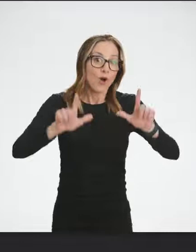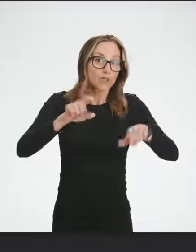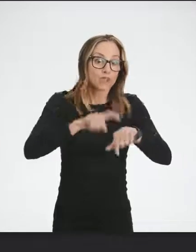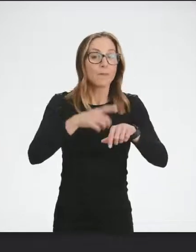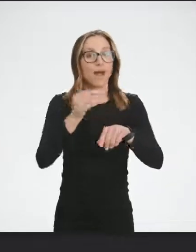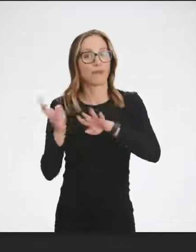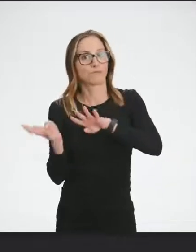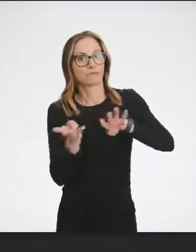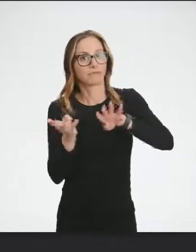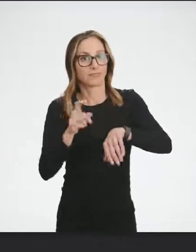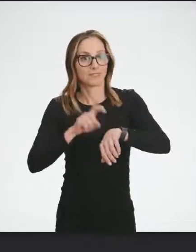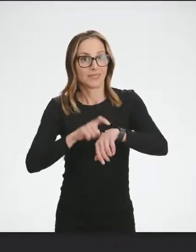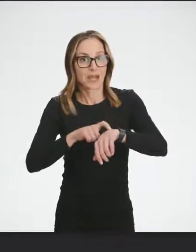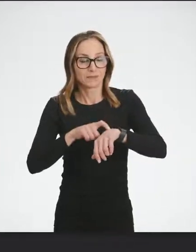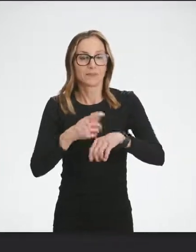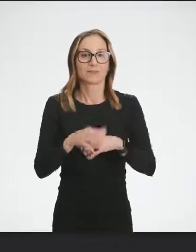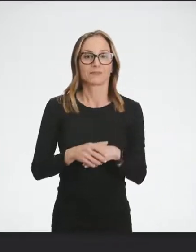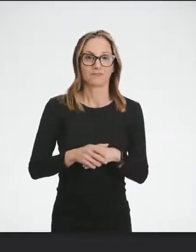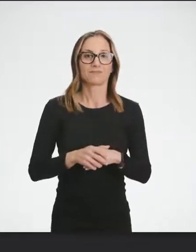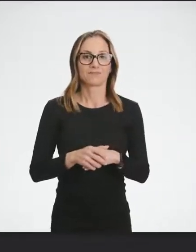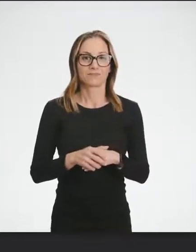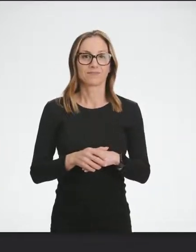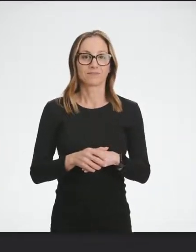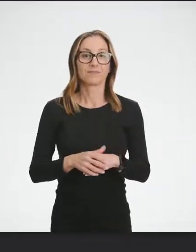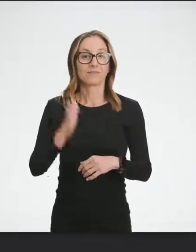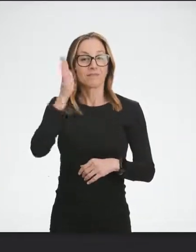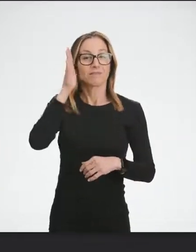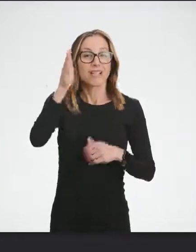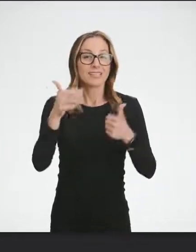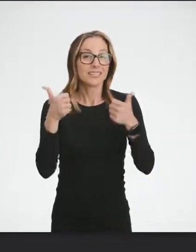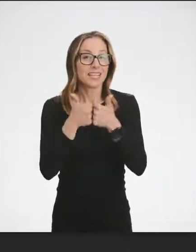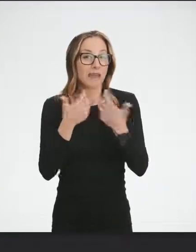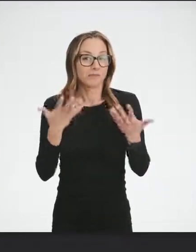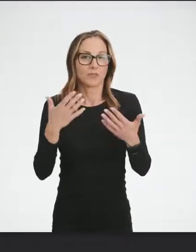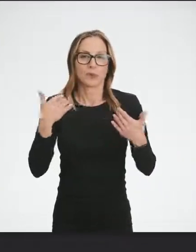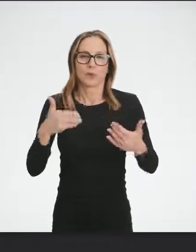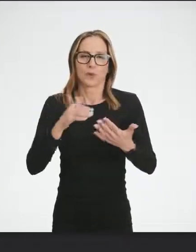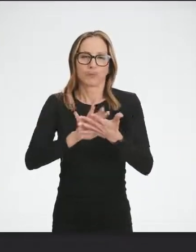Modern games deliver a rich gaming experience by providing high-quality assets, and loading